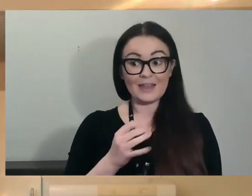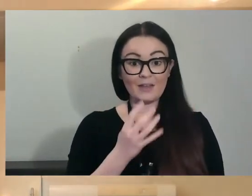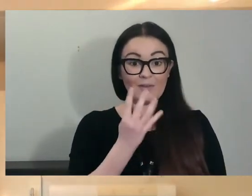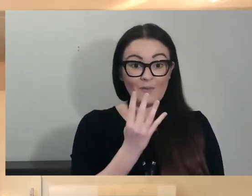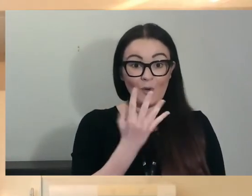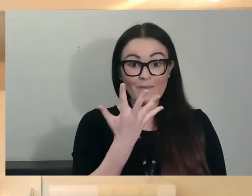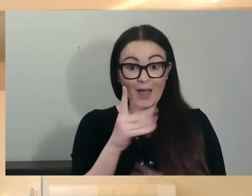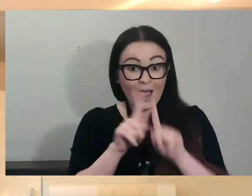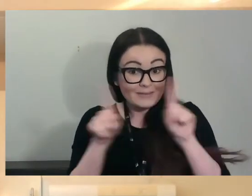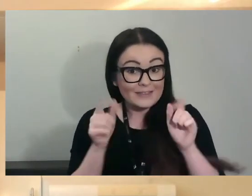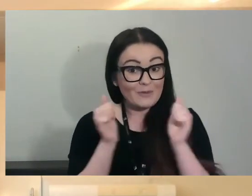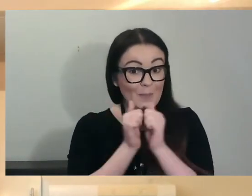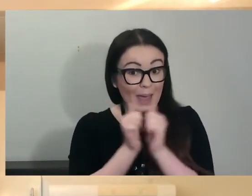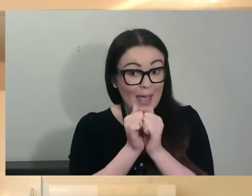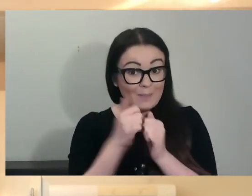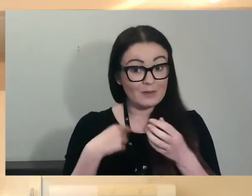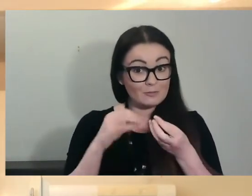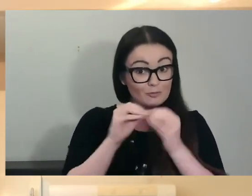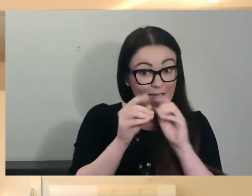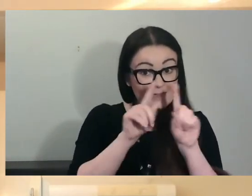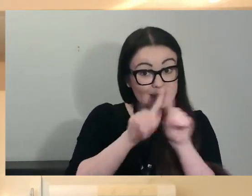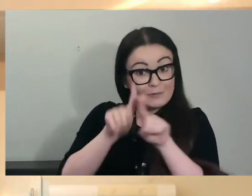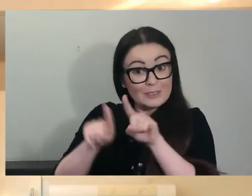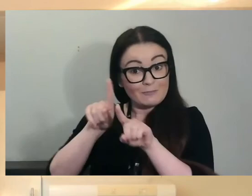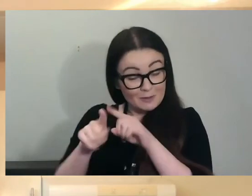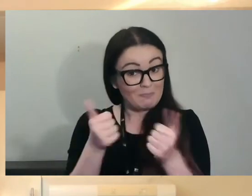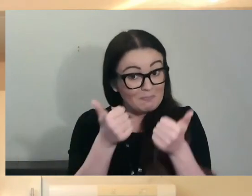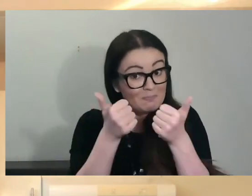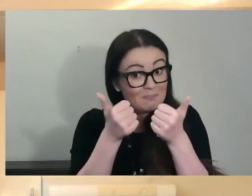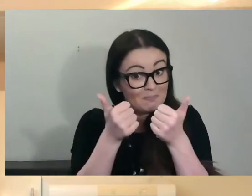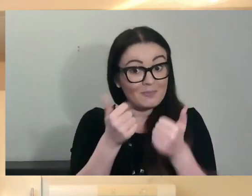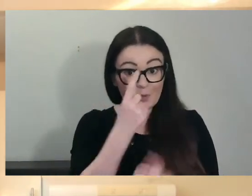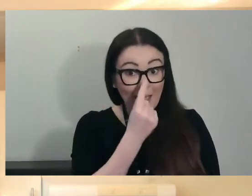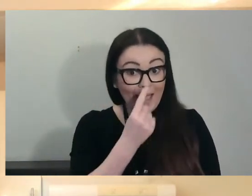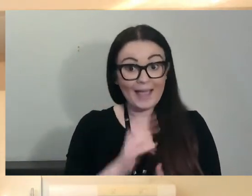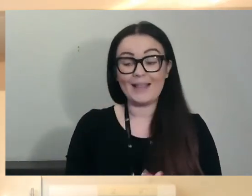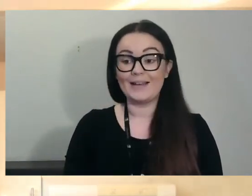and if you want to make a few, then you can and you've got them to hand. I've just got